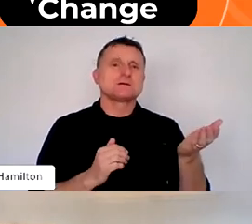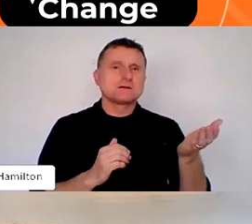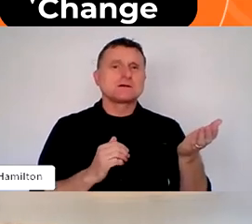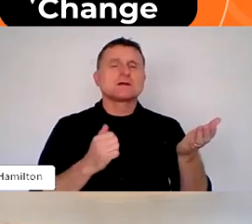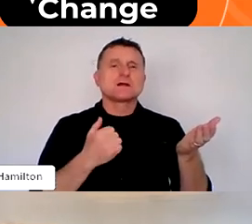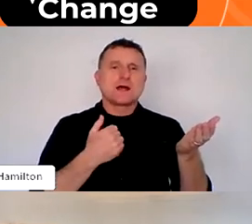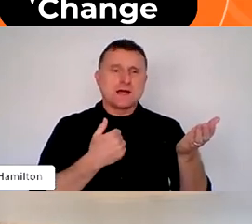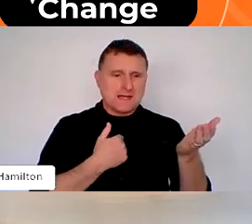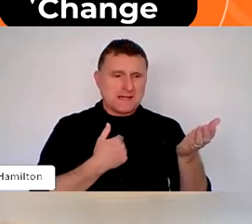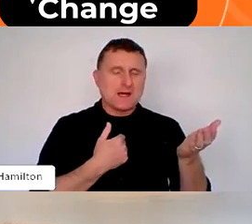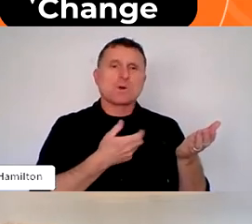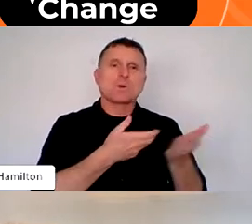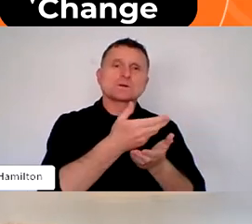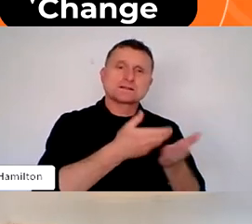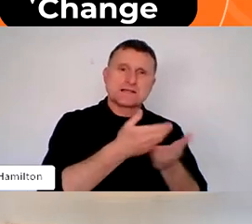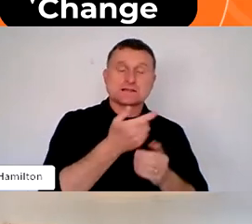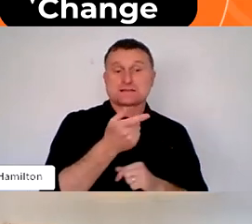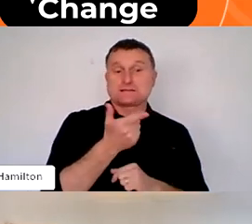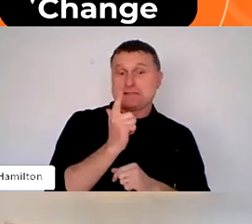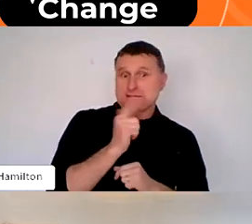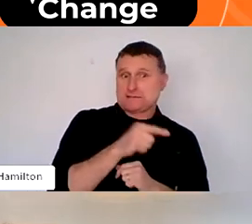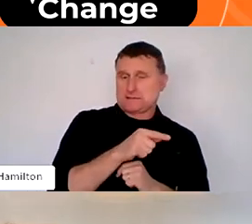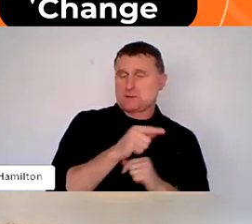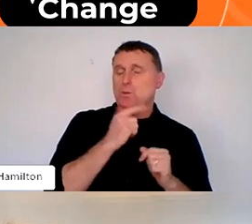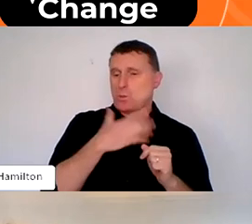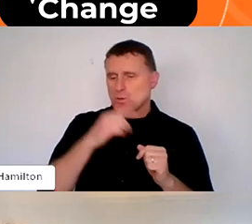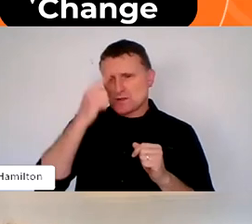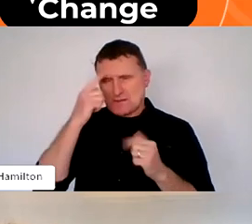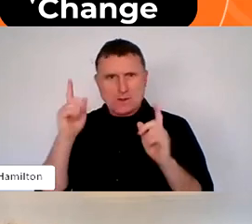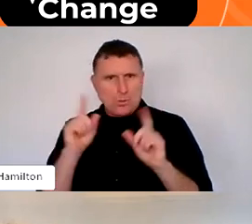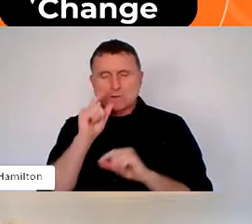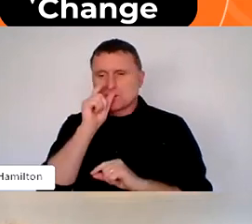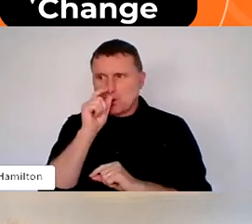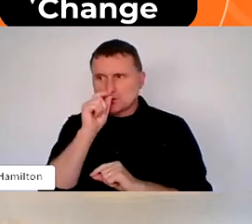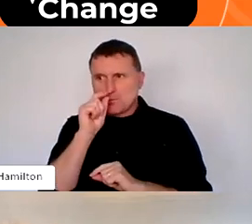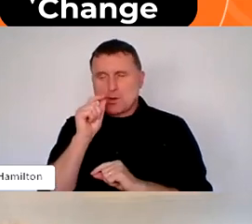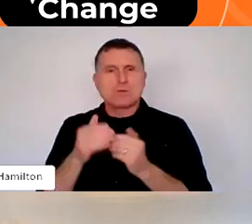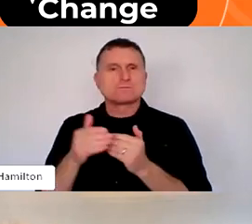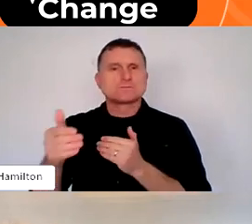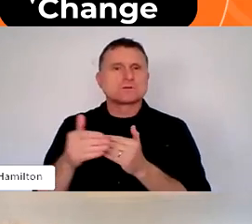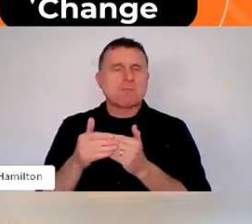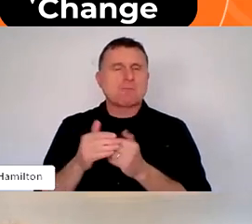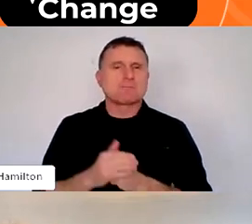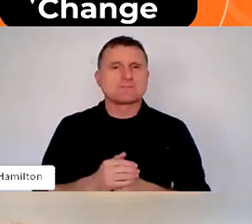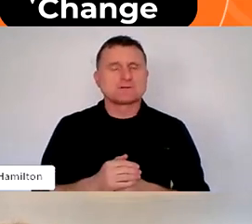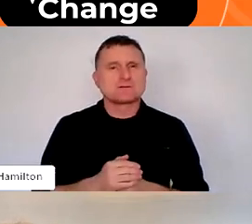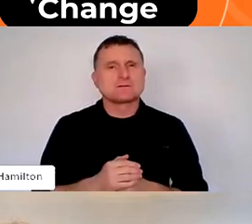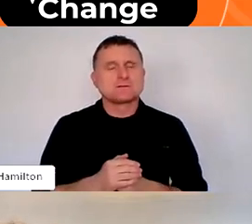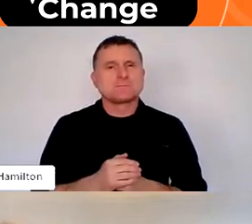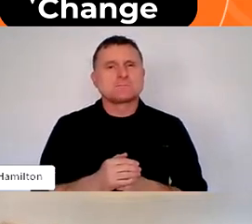discussion to the possibilities here. First of all, it is the responsibility